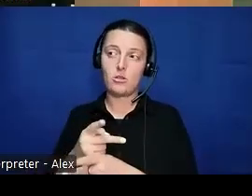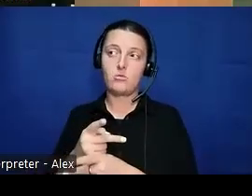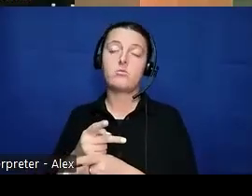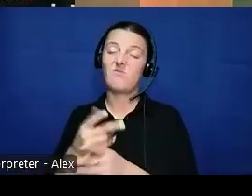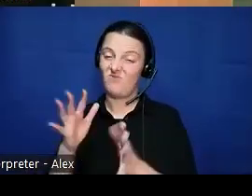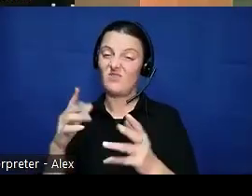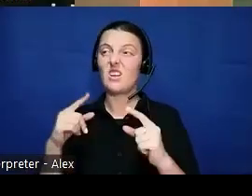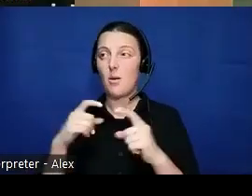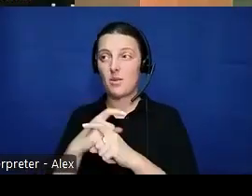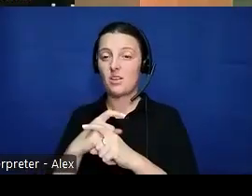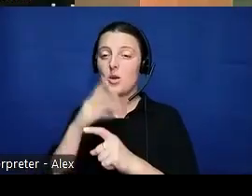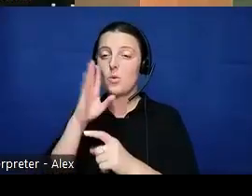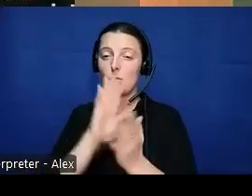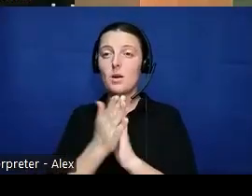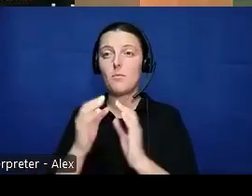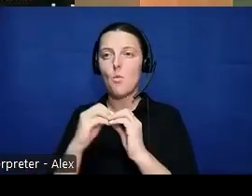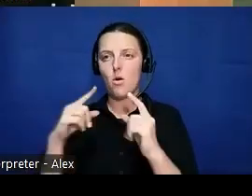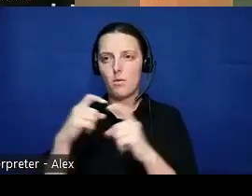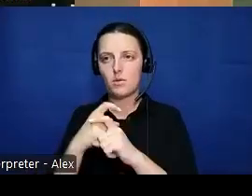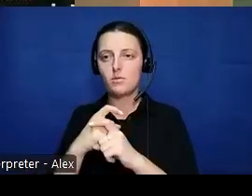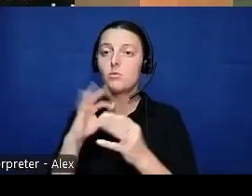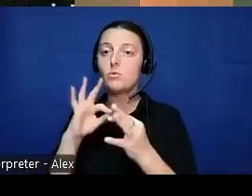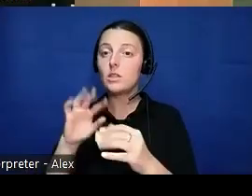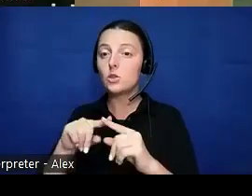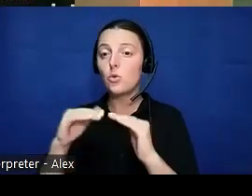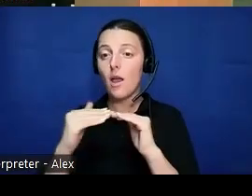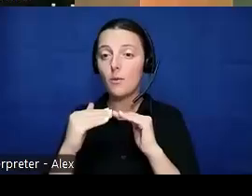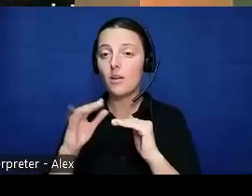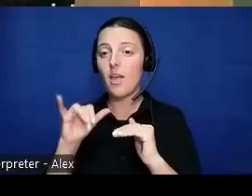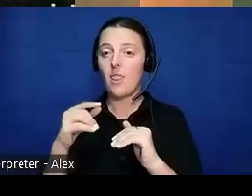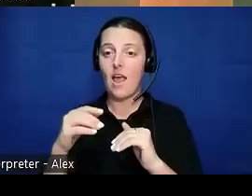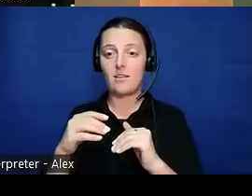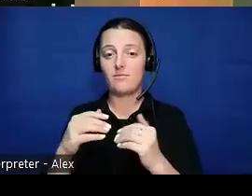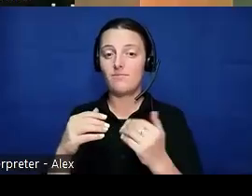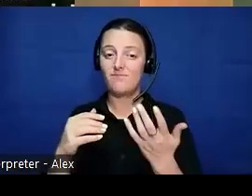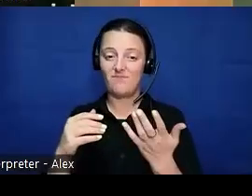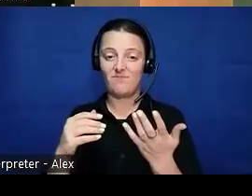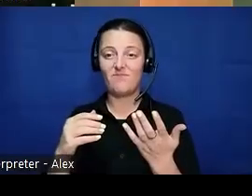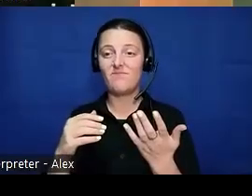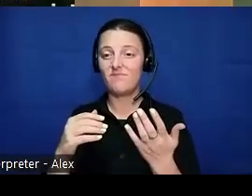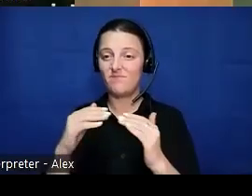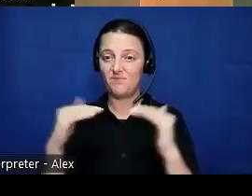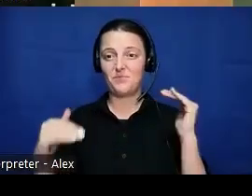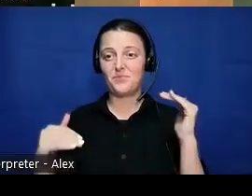happening in terms of equity is that that that gap is widening because now our our our treatments